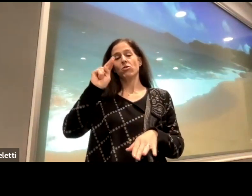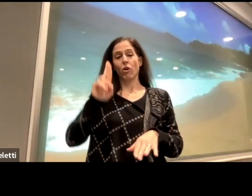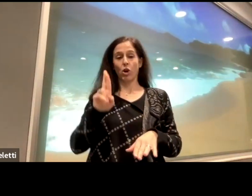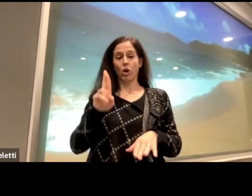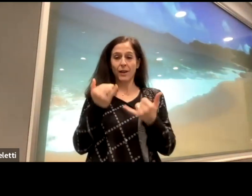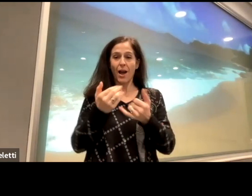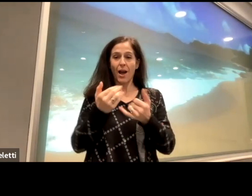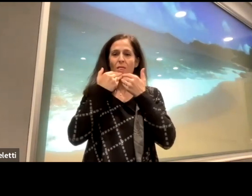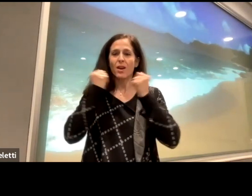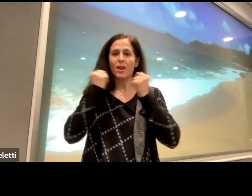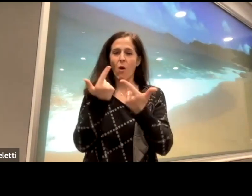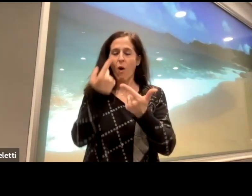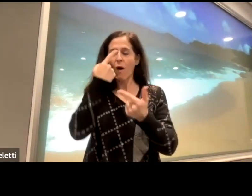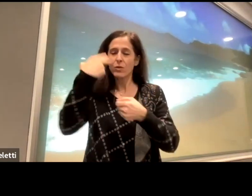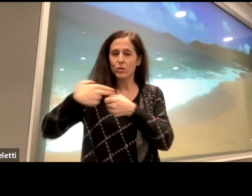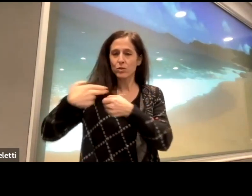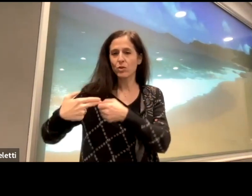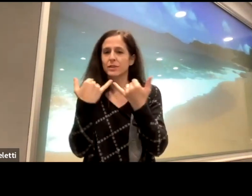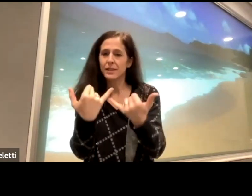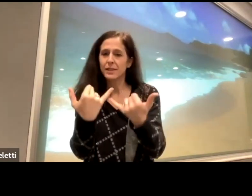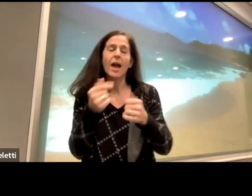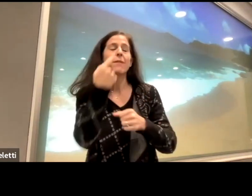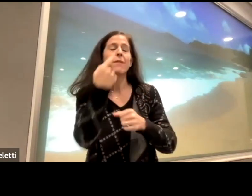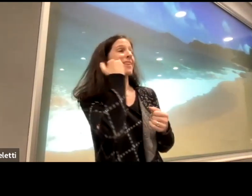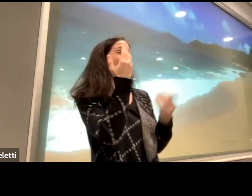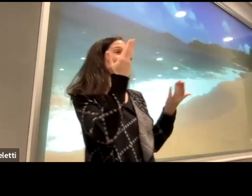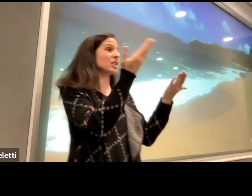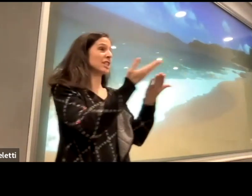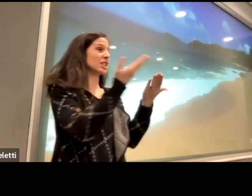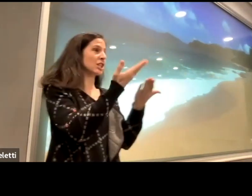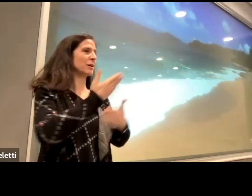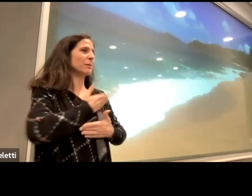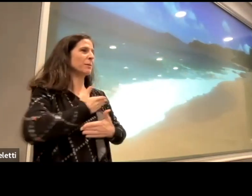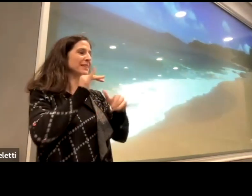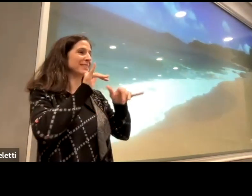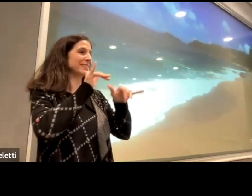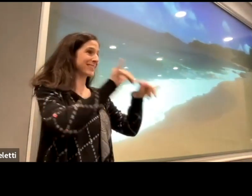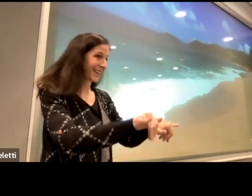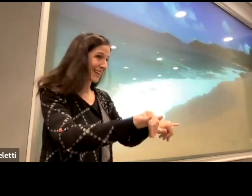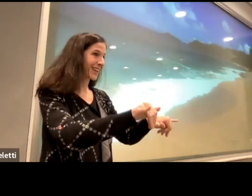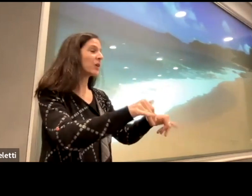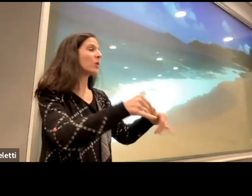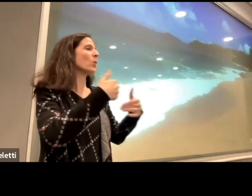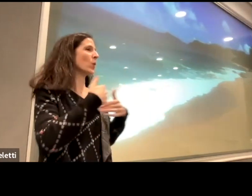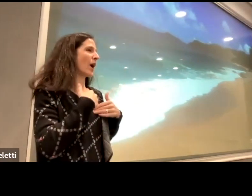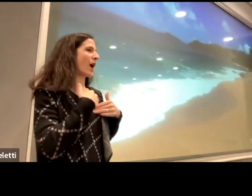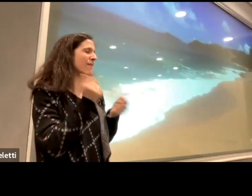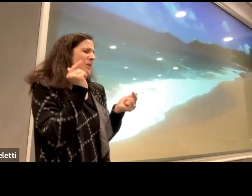We do have a call reception, packaging refreshments to allow everyone to talk with our.